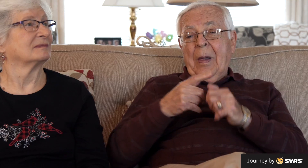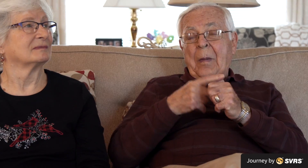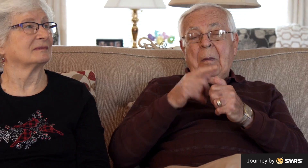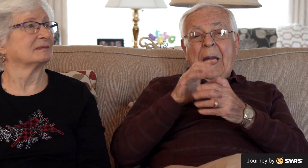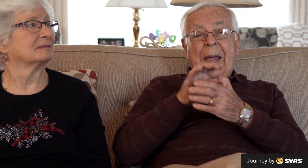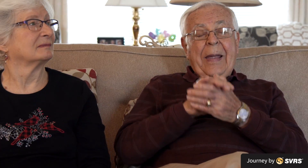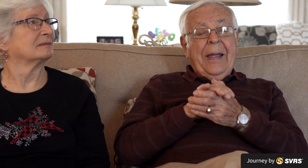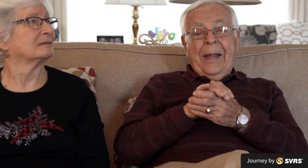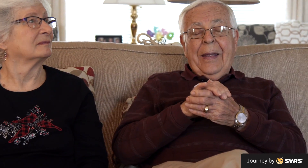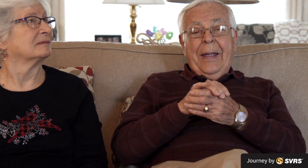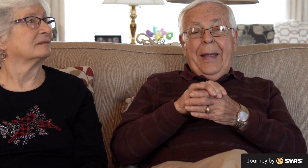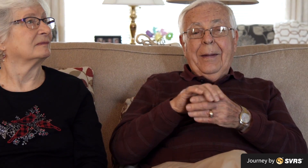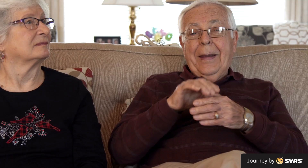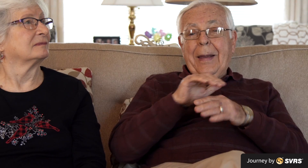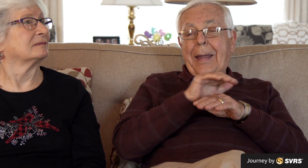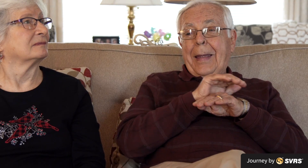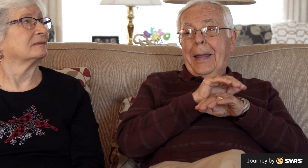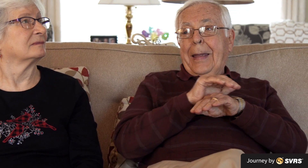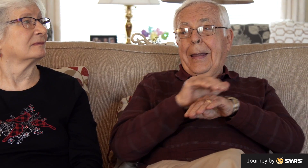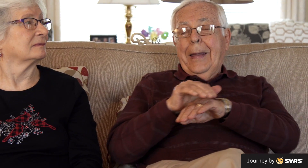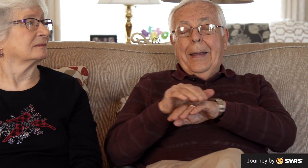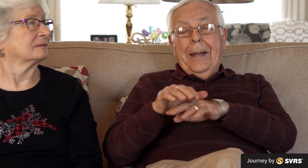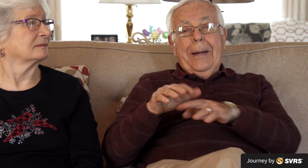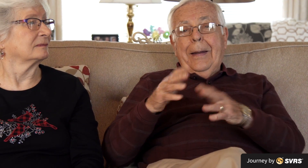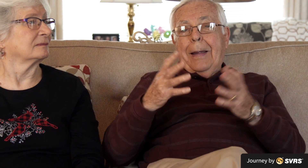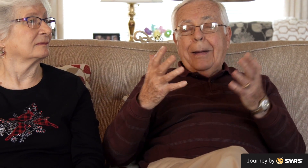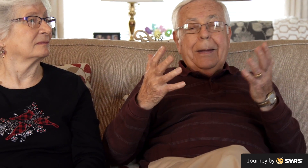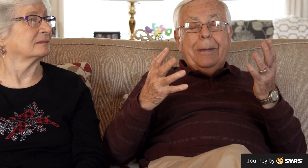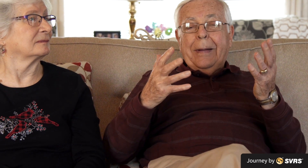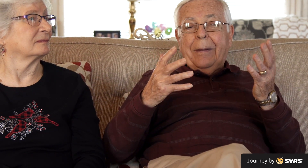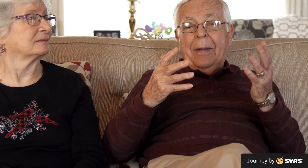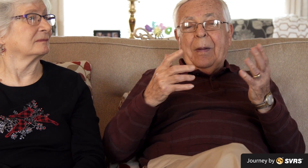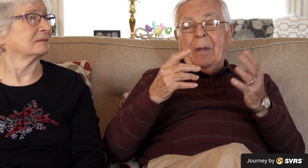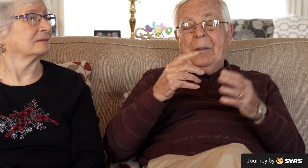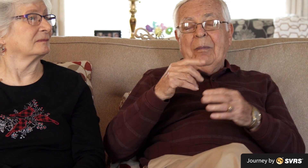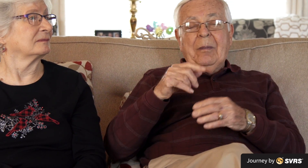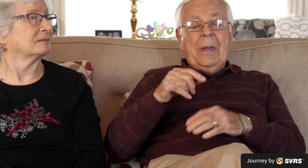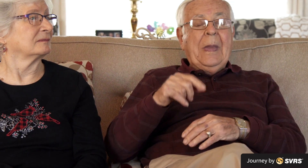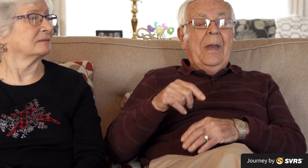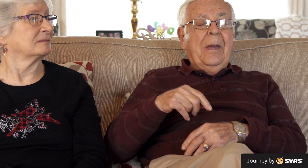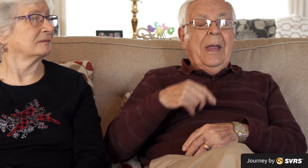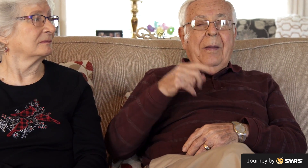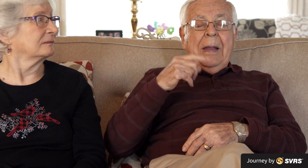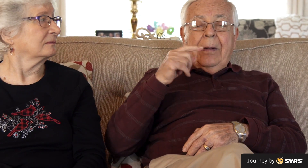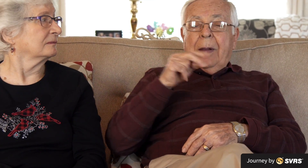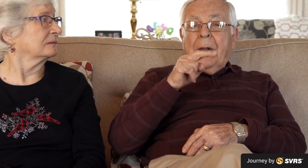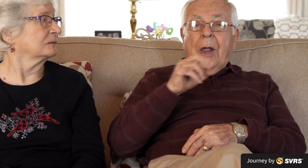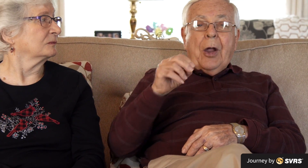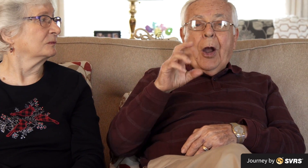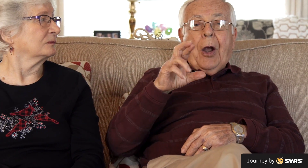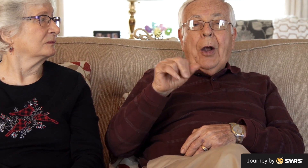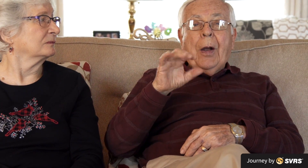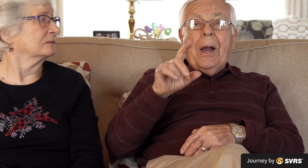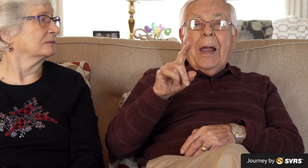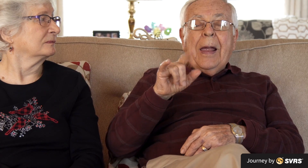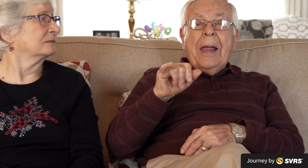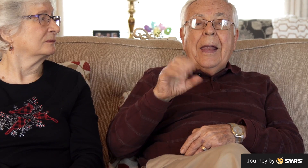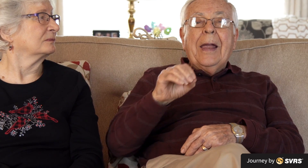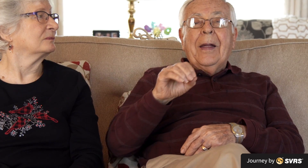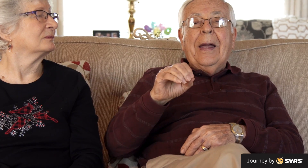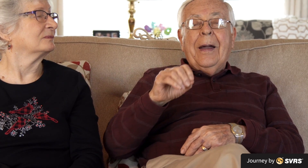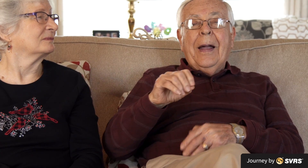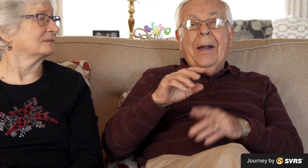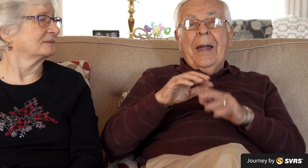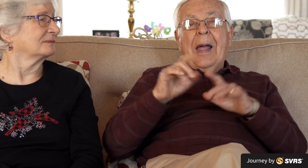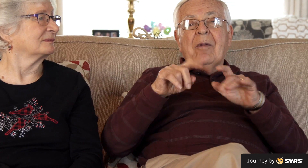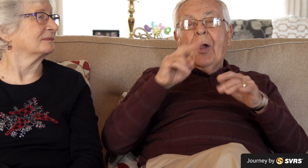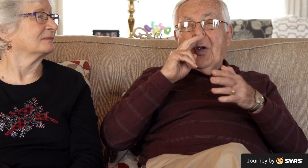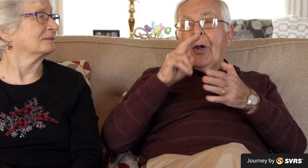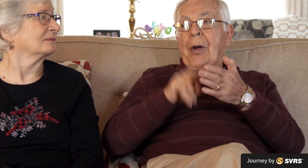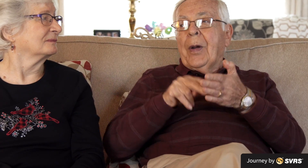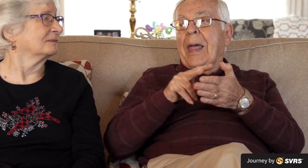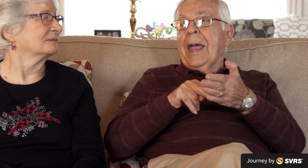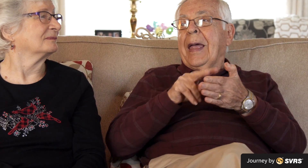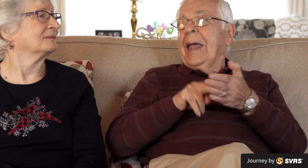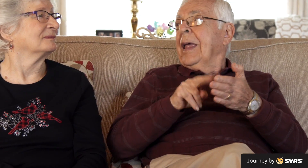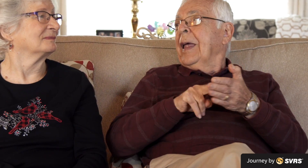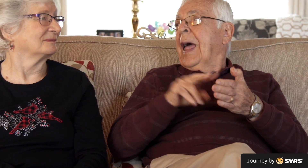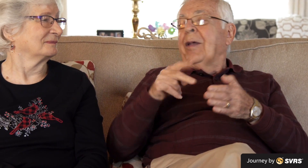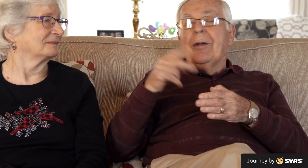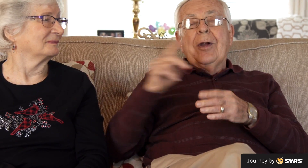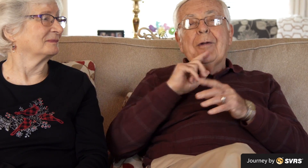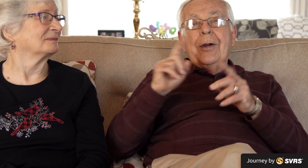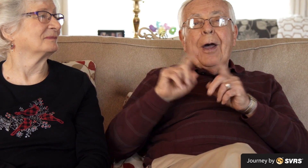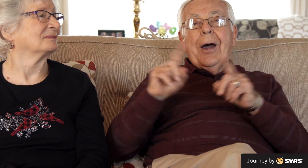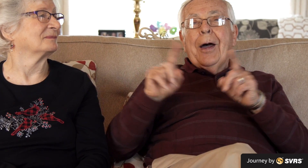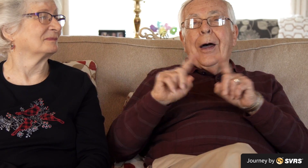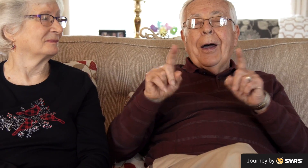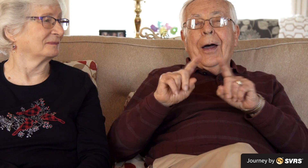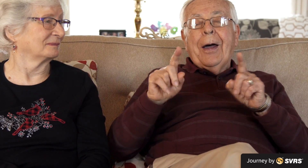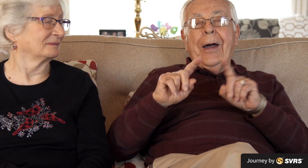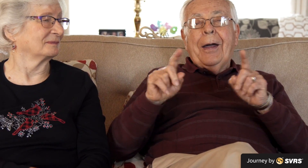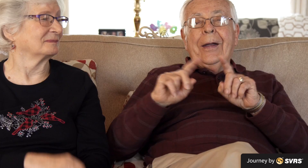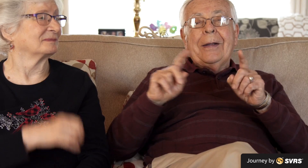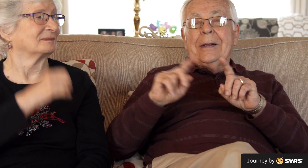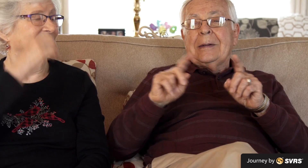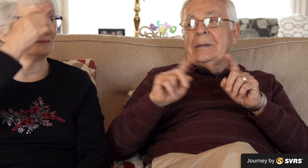At nights, we had no radio. We read and talked to each other instead.